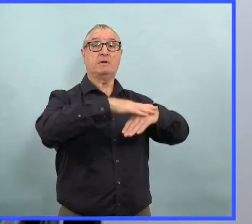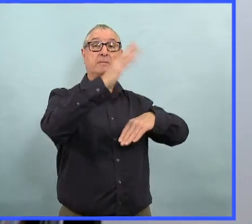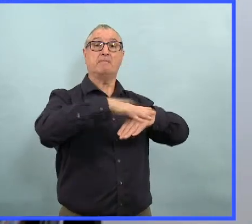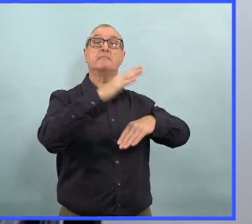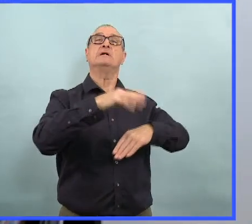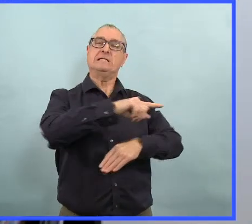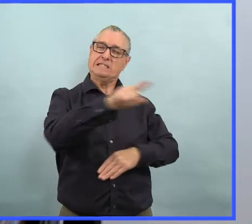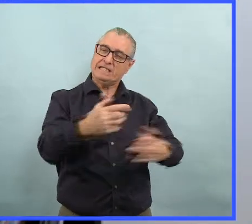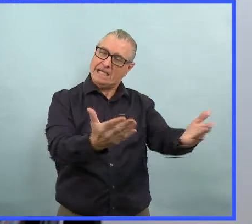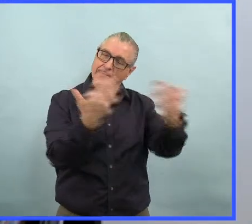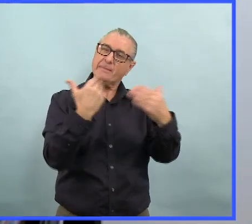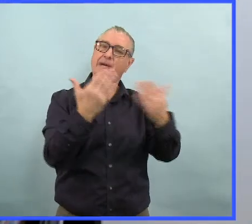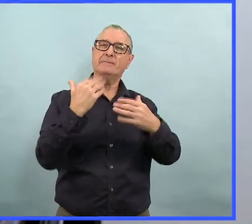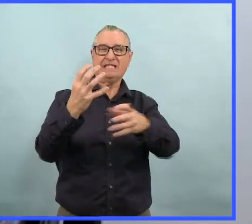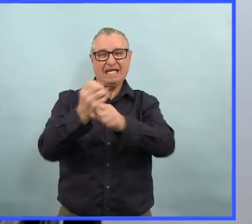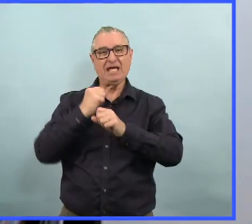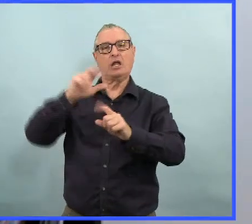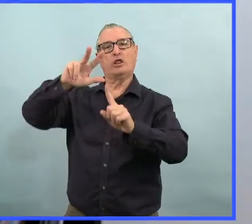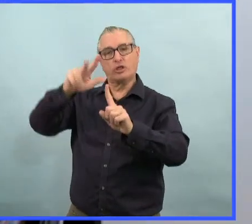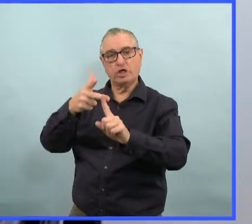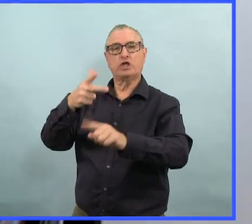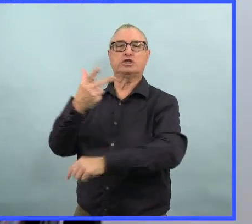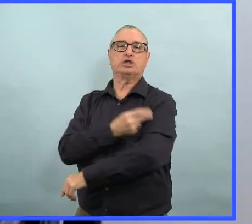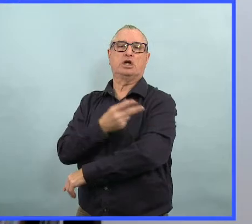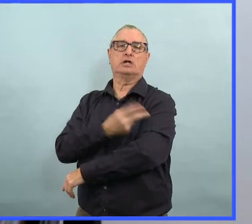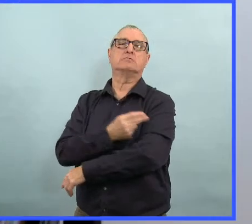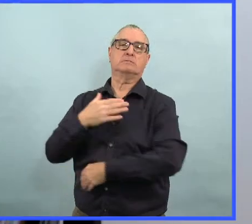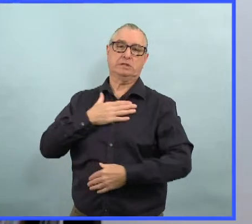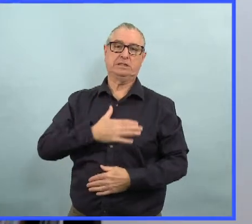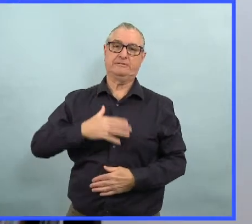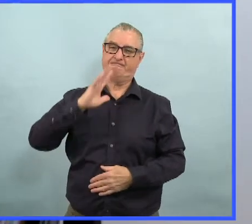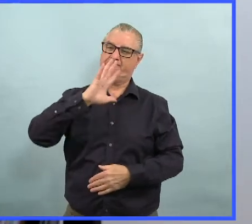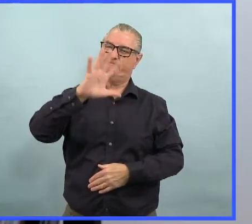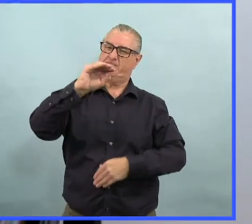there are also many health conditions that will put you at higher risk of being hospitalized